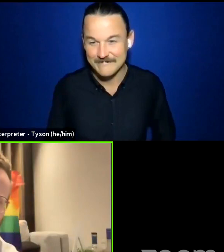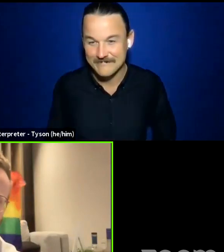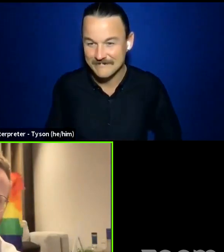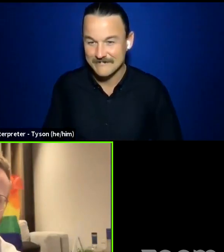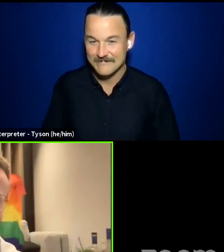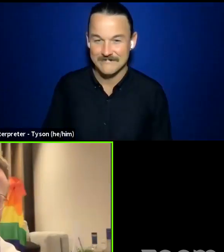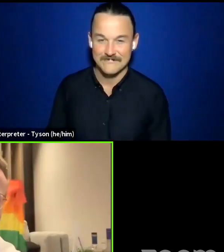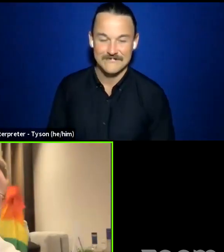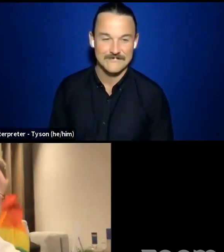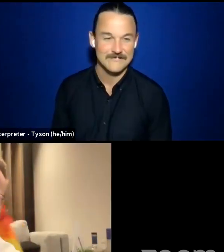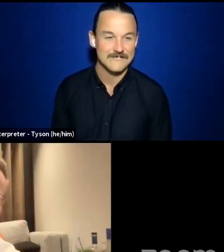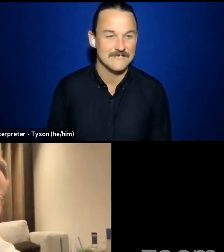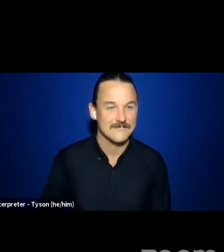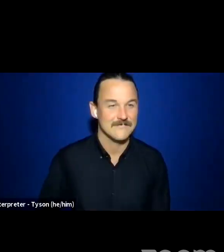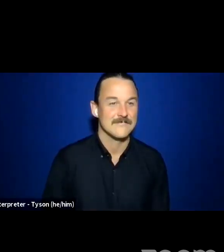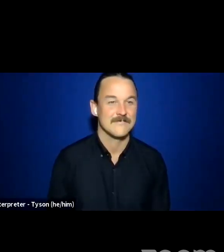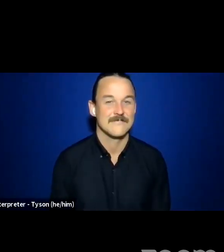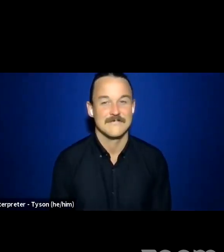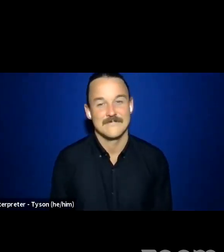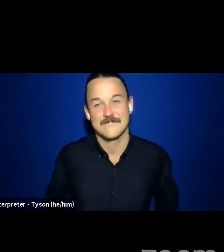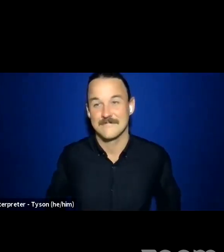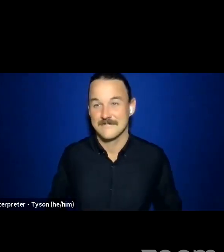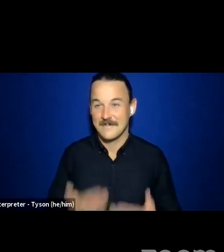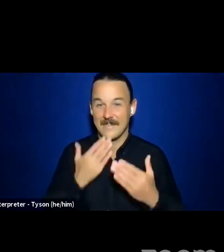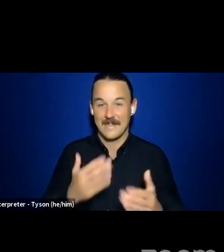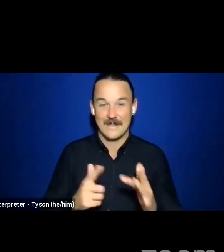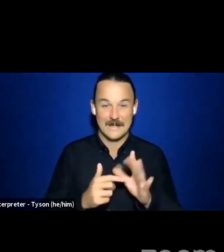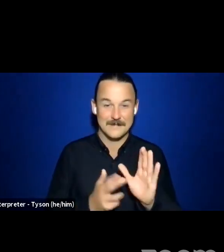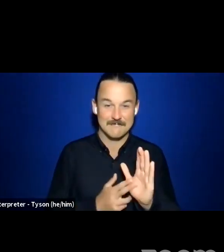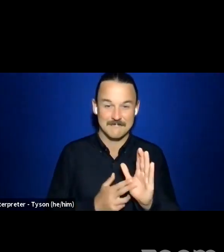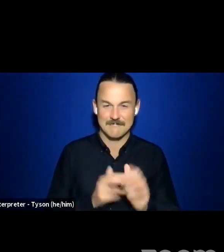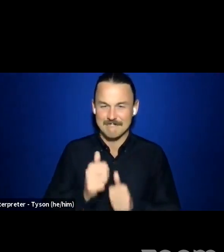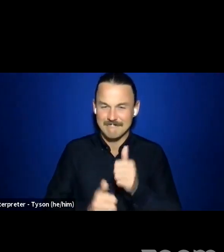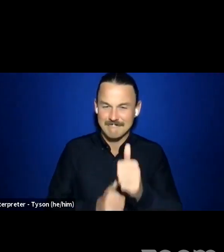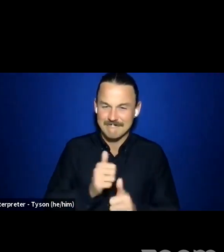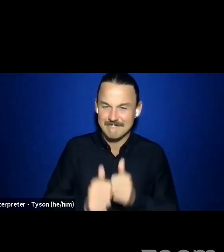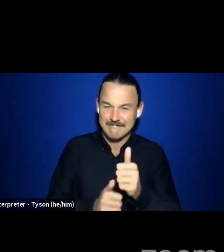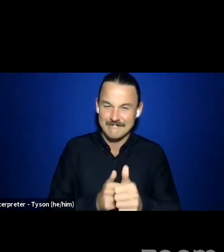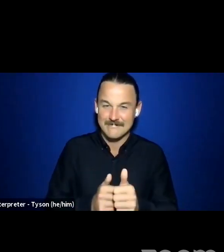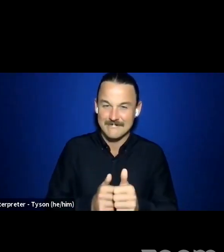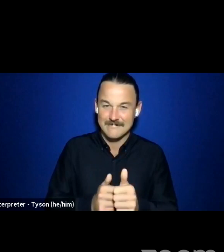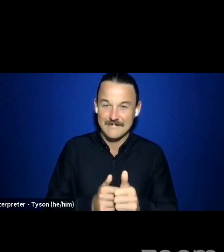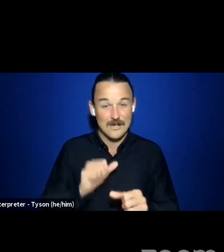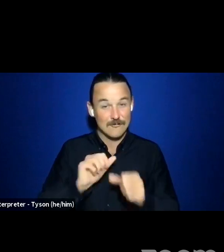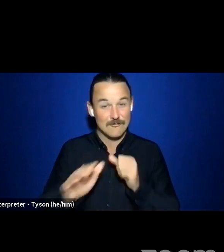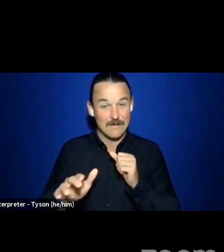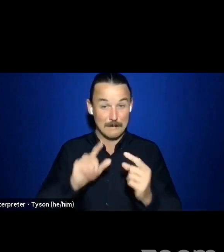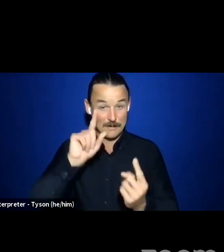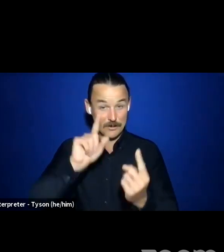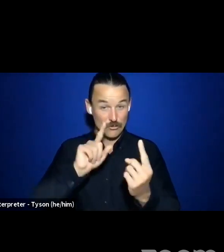yeah, thank you so much. Cheers. Thank you and next Thank you and congratulations the support of a great mentor